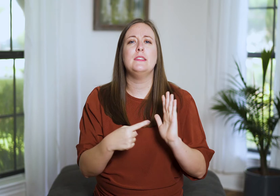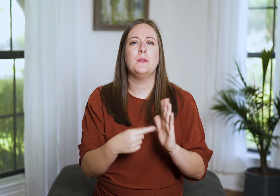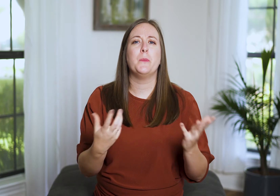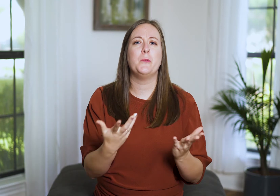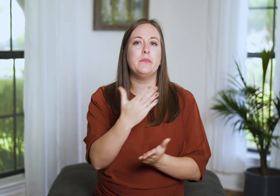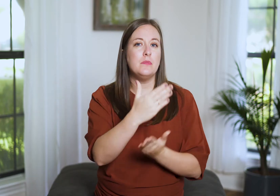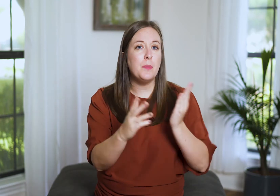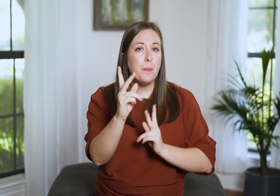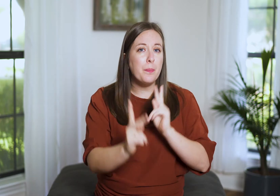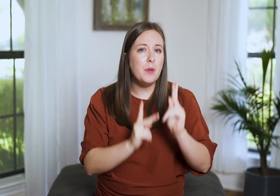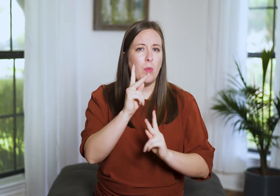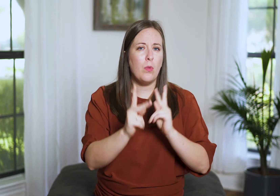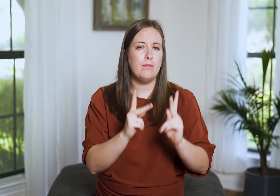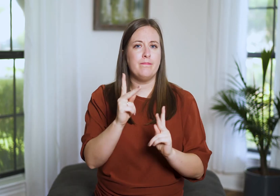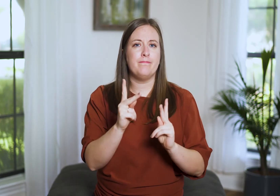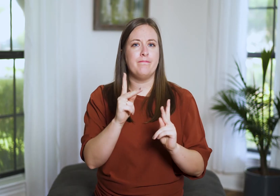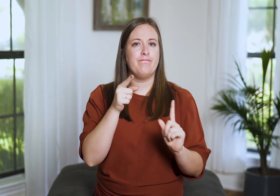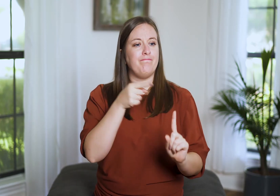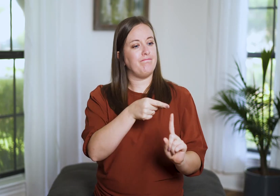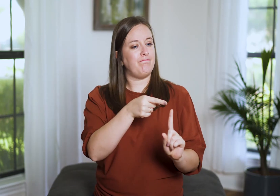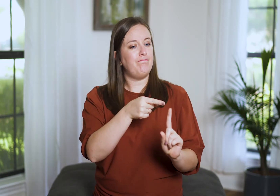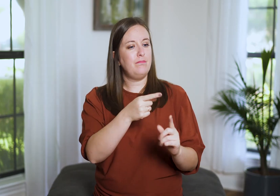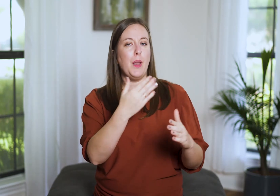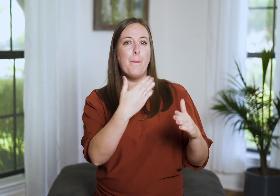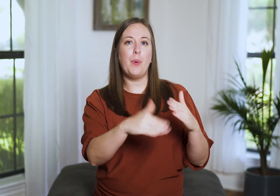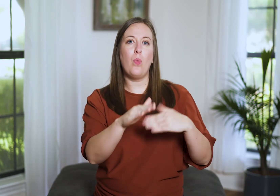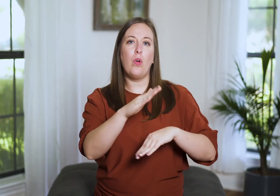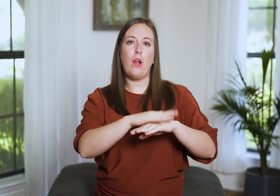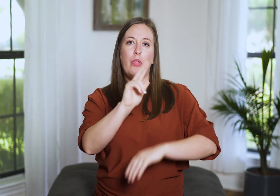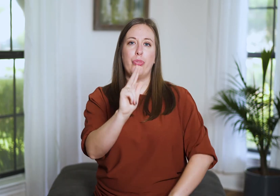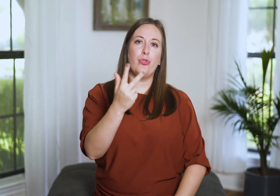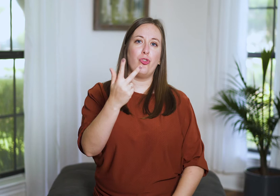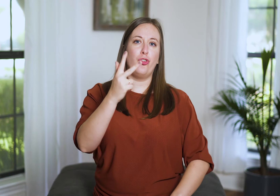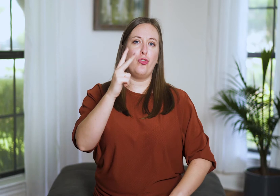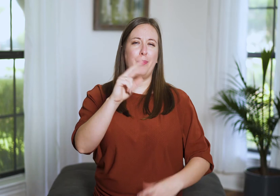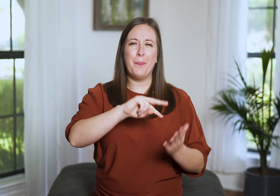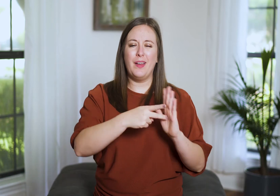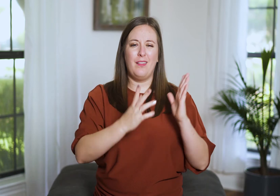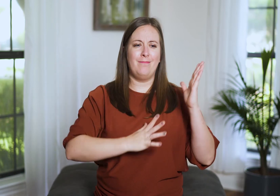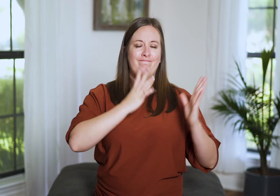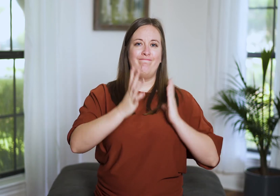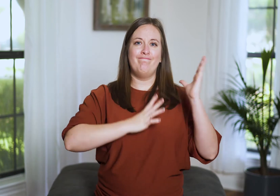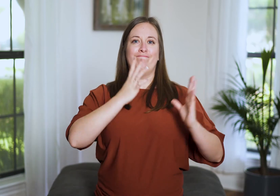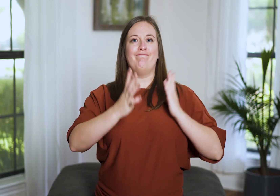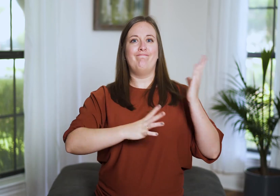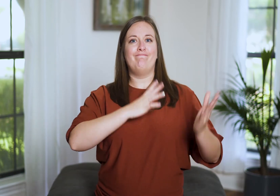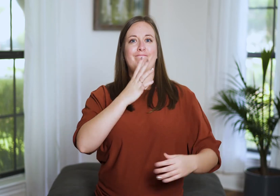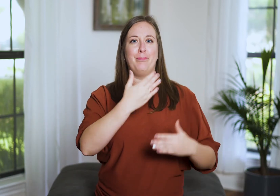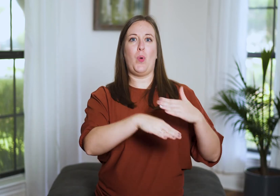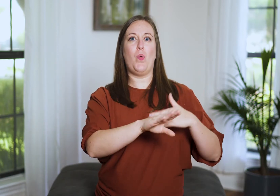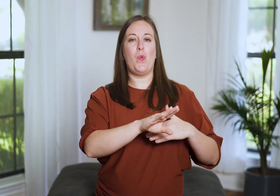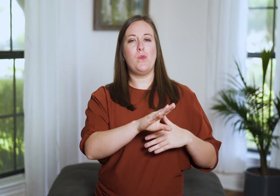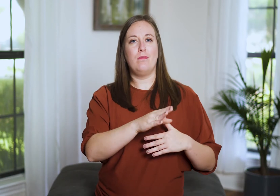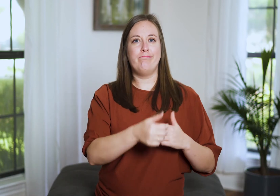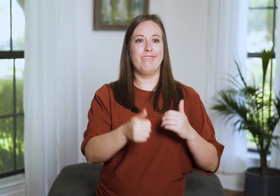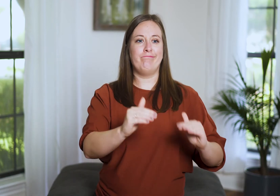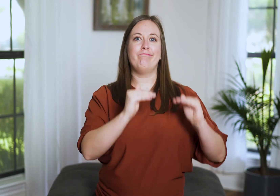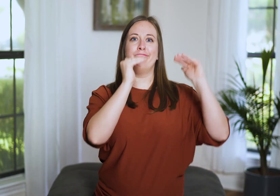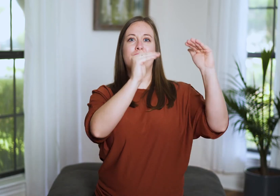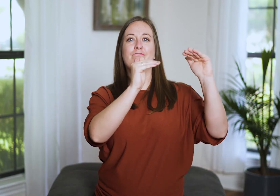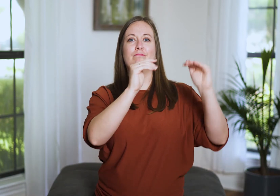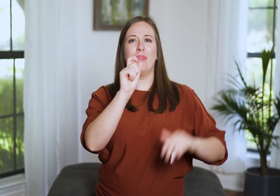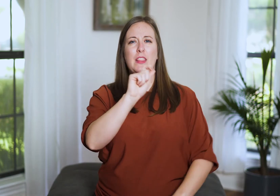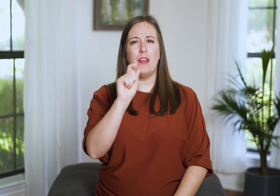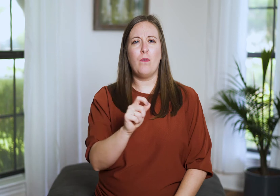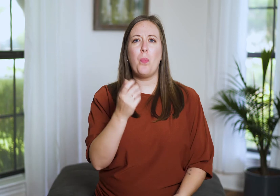Some people are “born on third”,